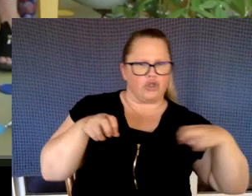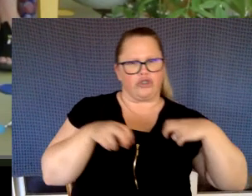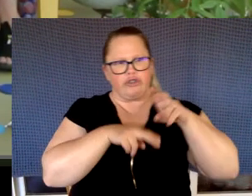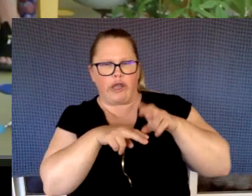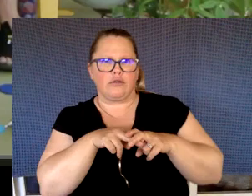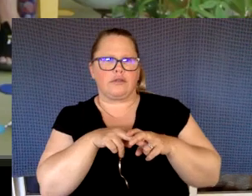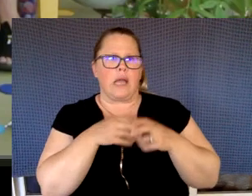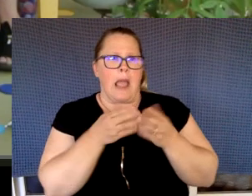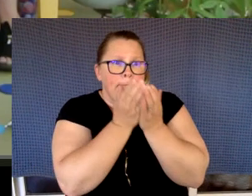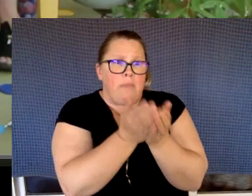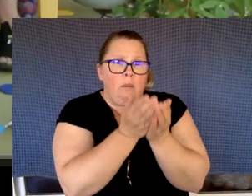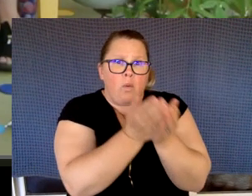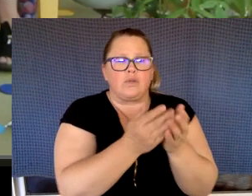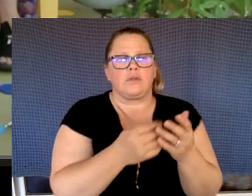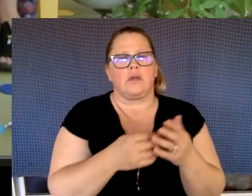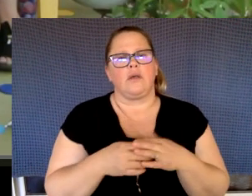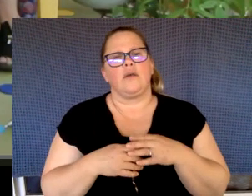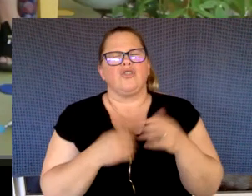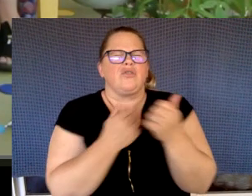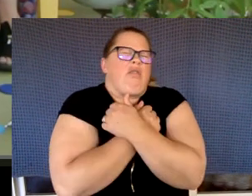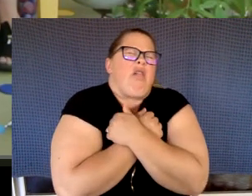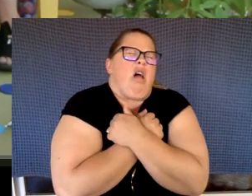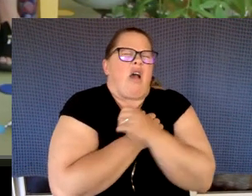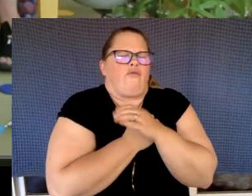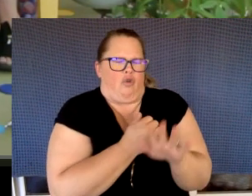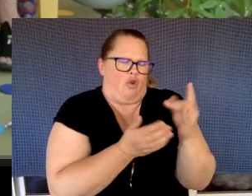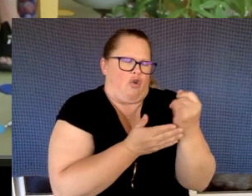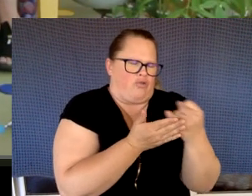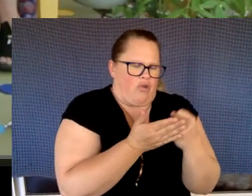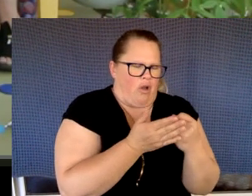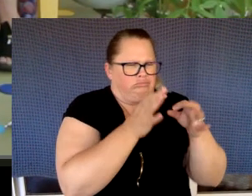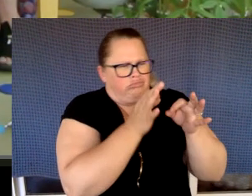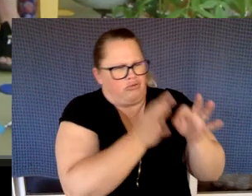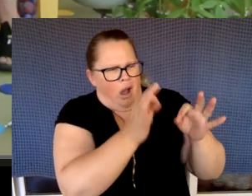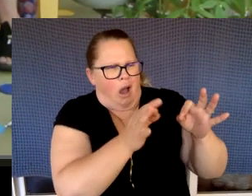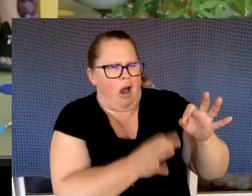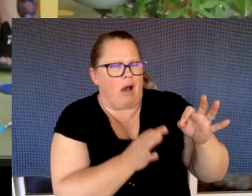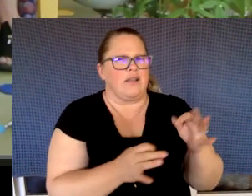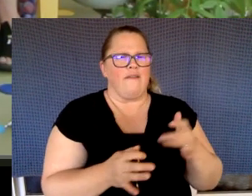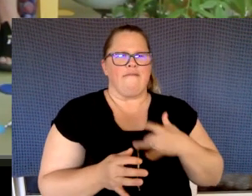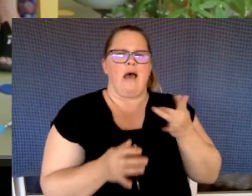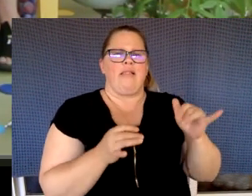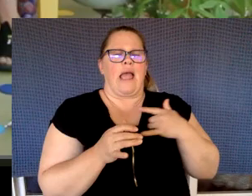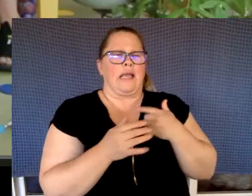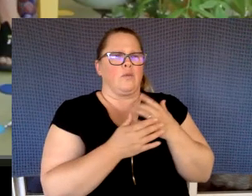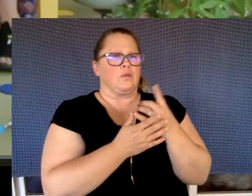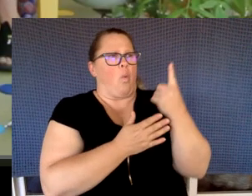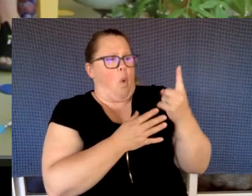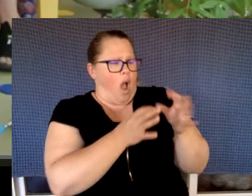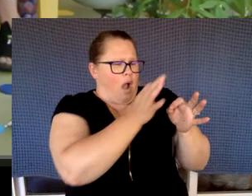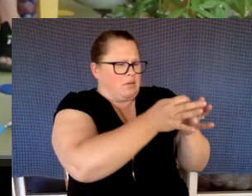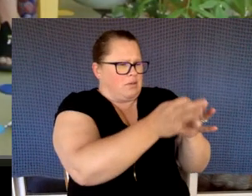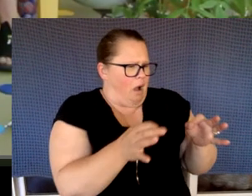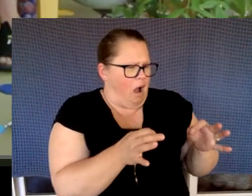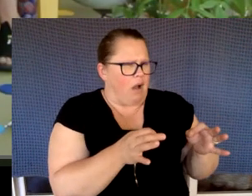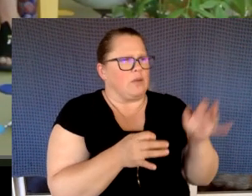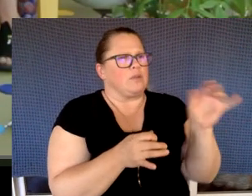For her they were a way of thinking about the world among the stars as one dot among millions of others. They were